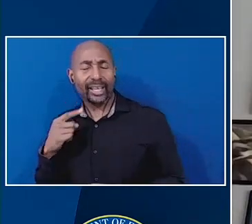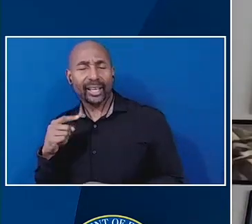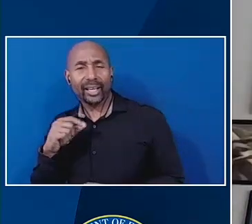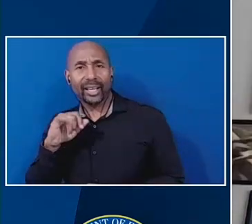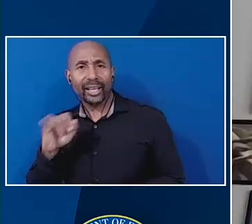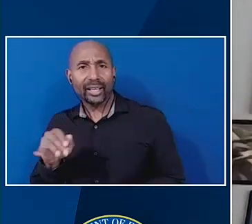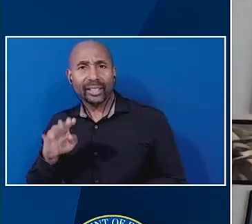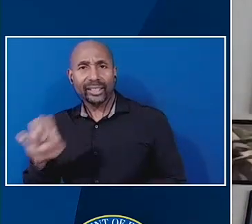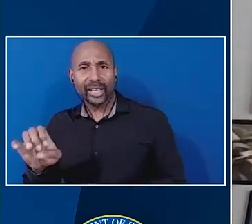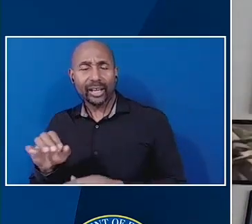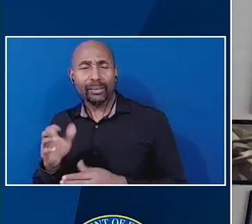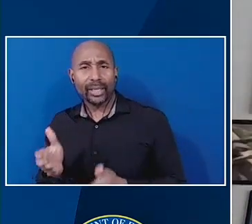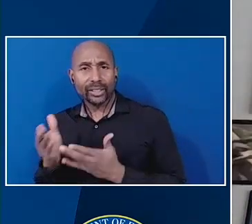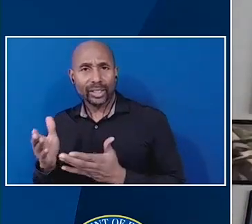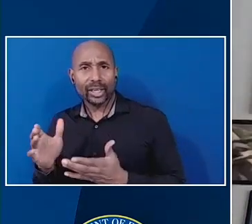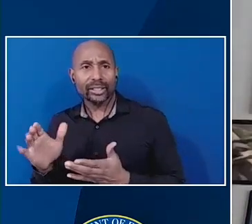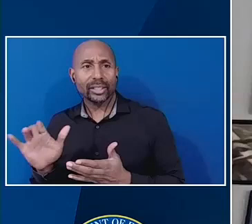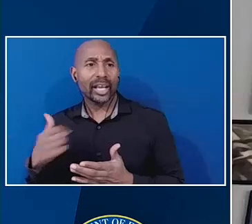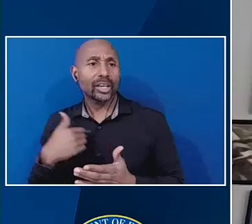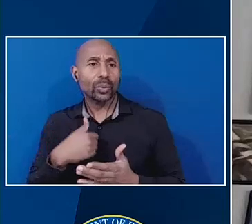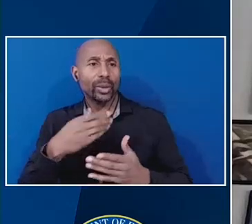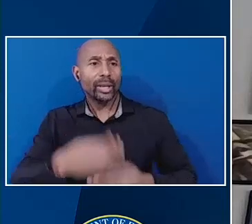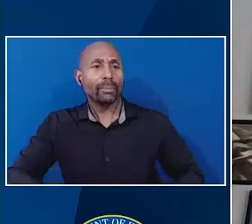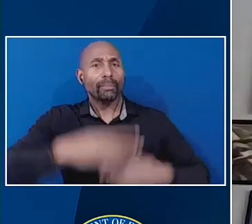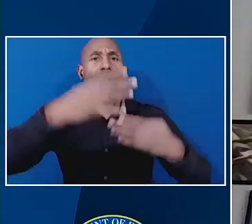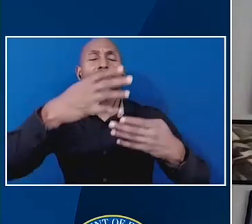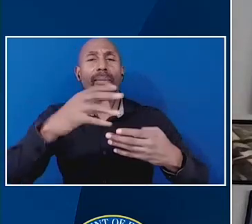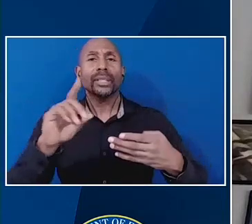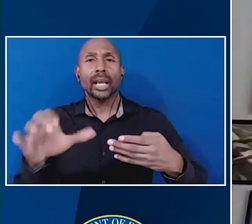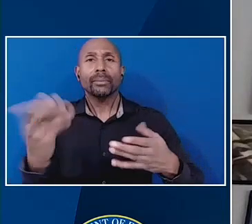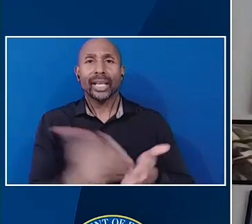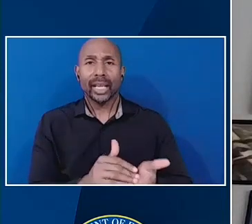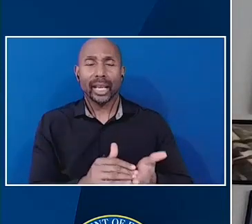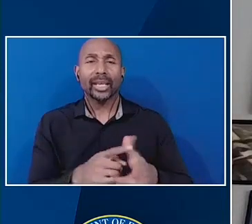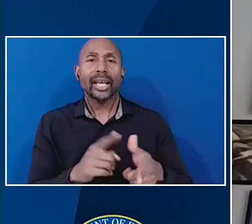we put the document back up and hit each